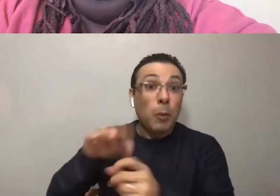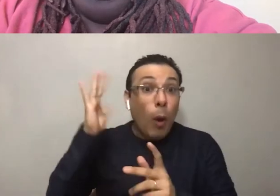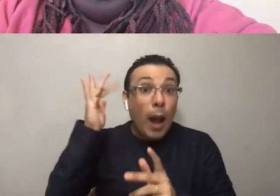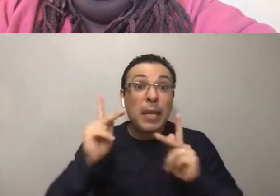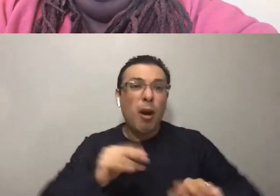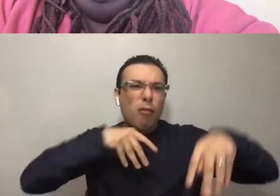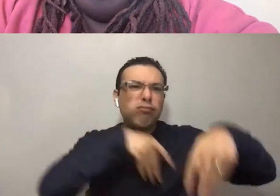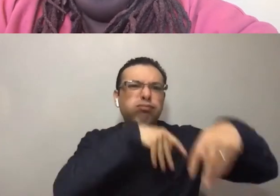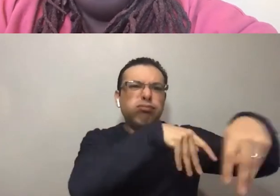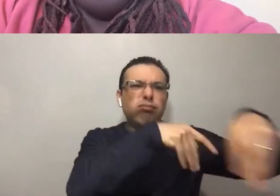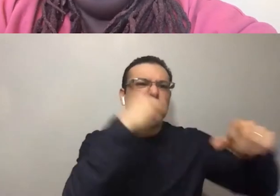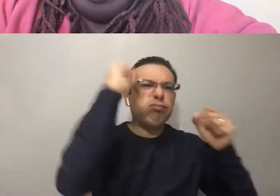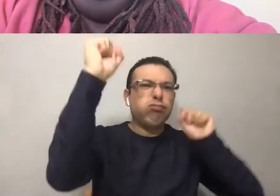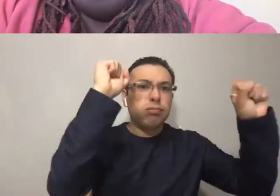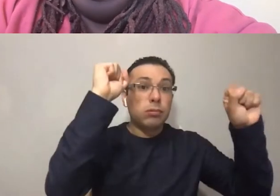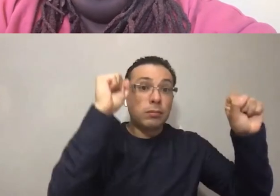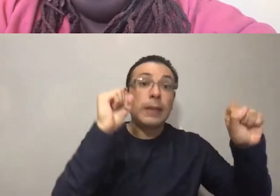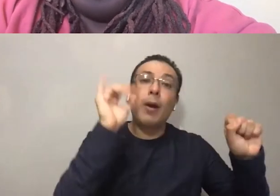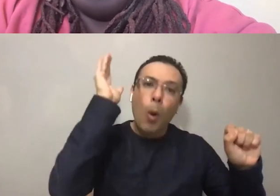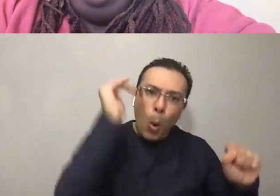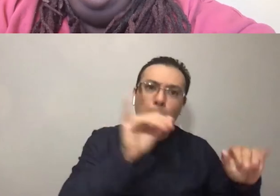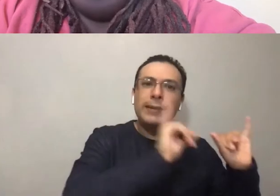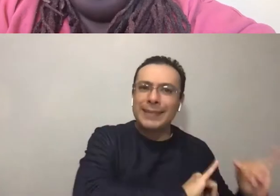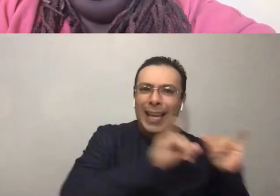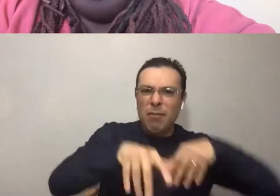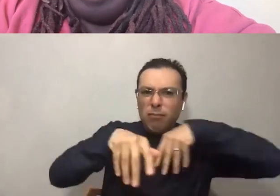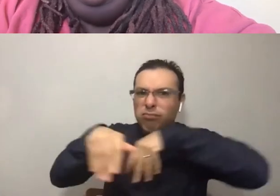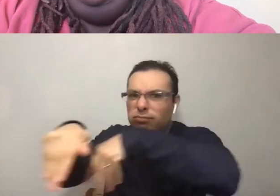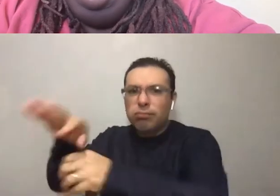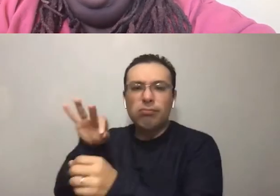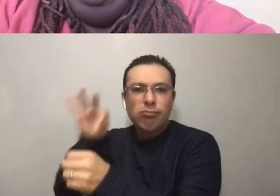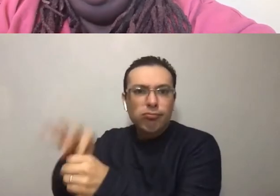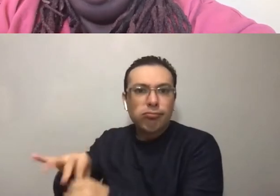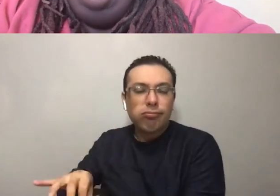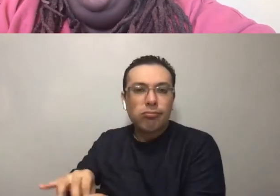And I also wanted to add on to that that the entire criminal justice system is ableist.